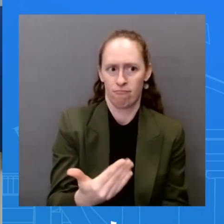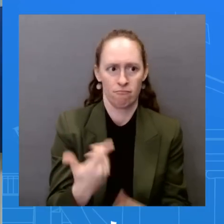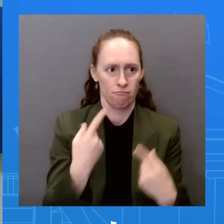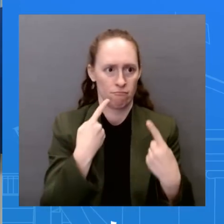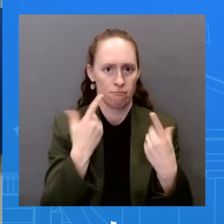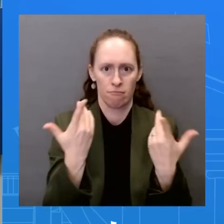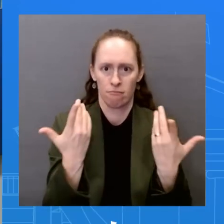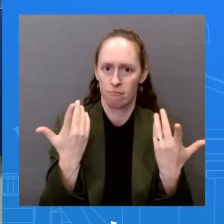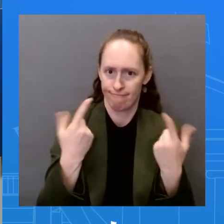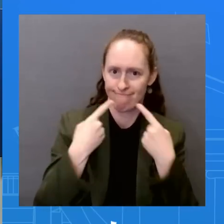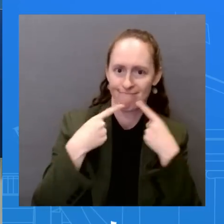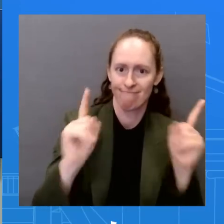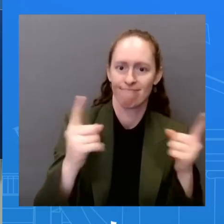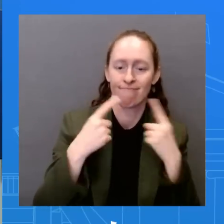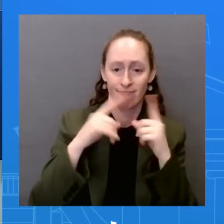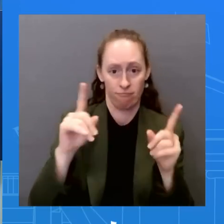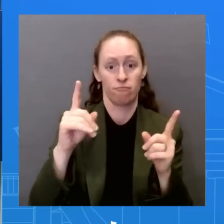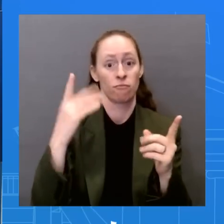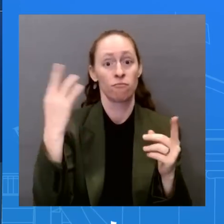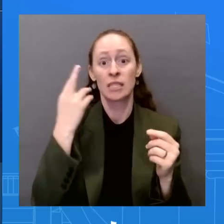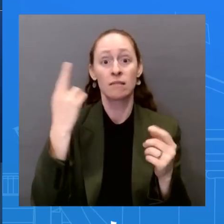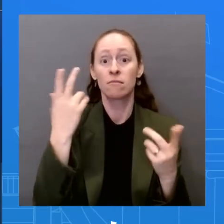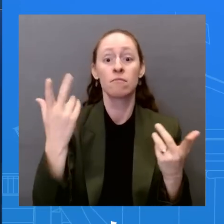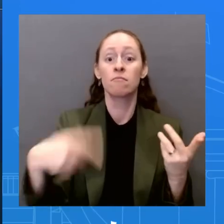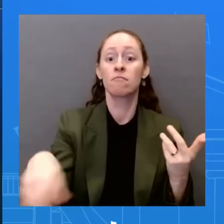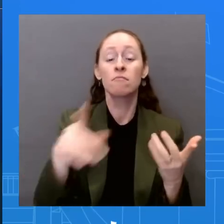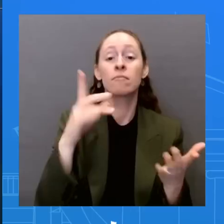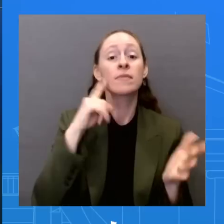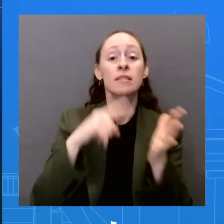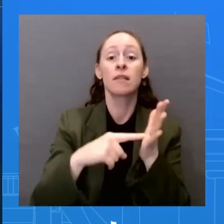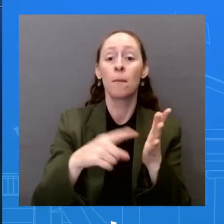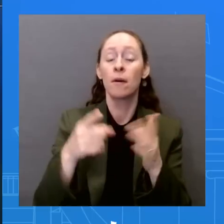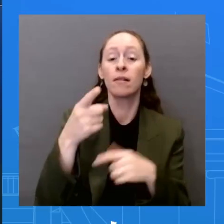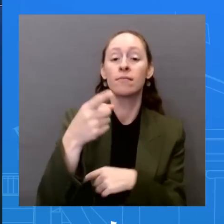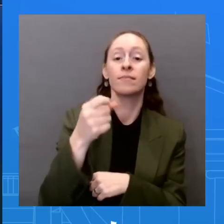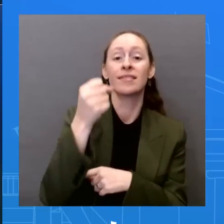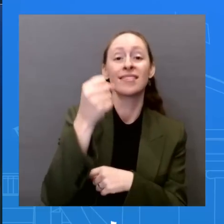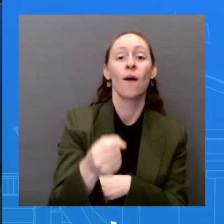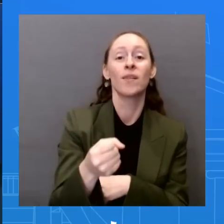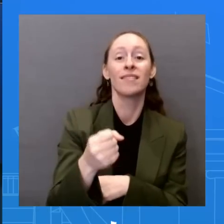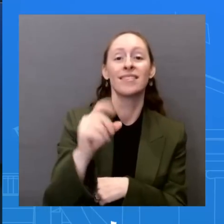Black Pride in Atlanta, and Oakland Pride, thousands of shots were administered during these events.